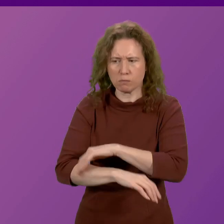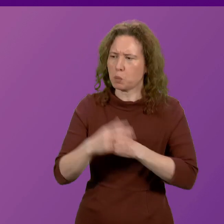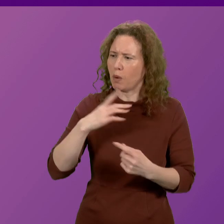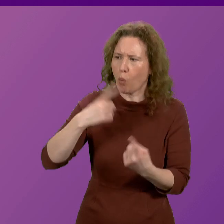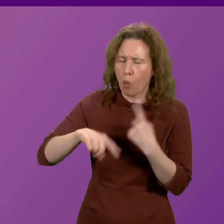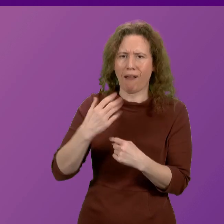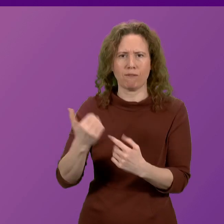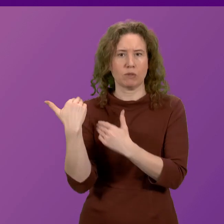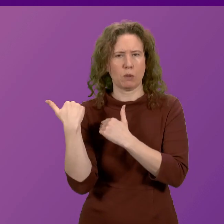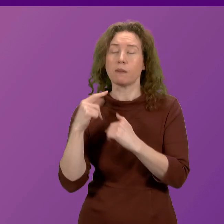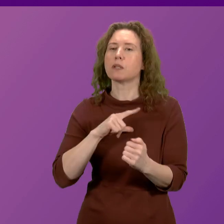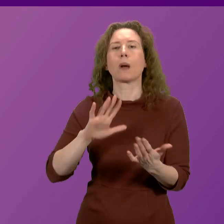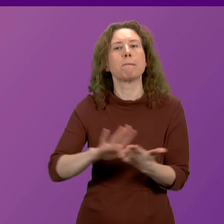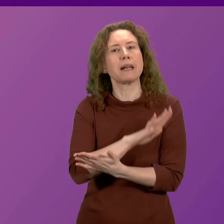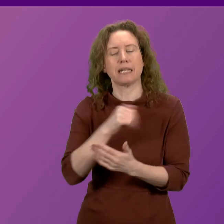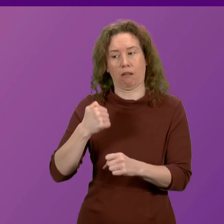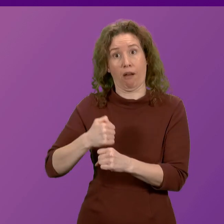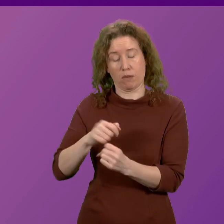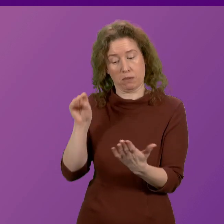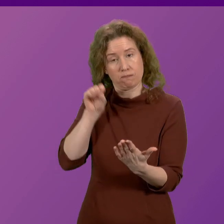climate emergency, which is why I am pleased that the Government has increased the amount